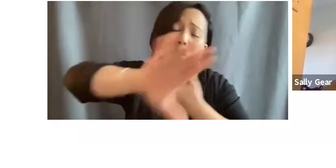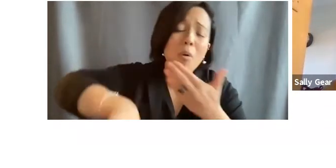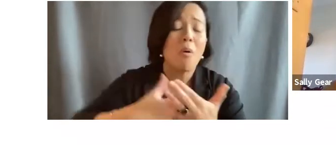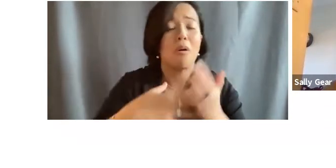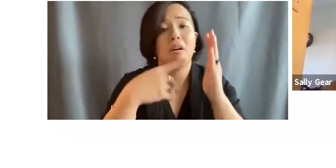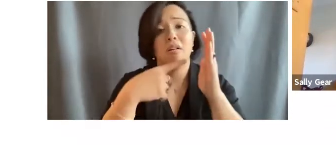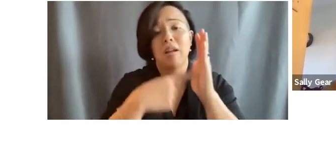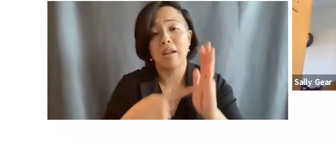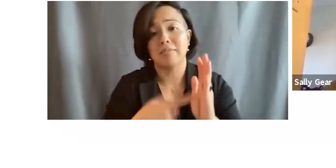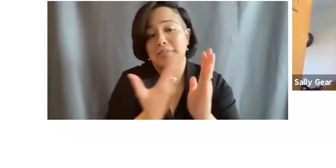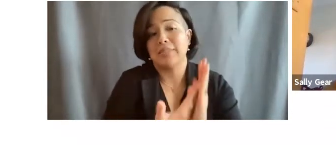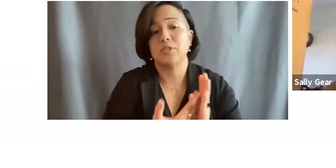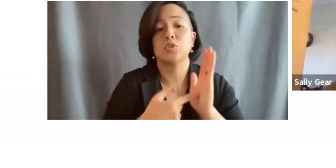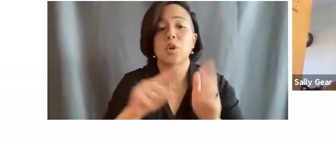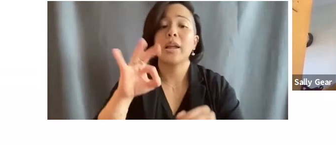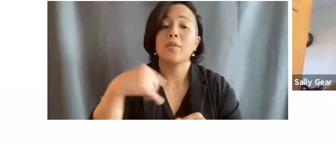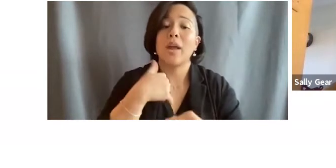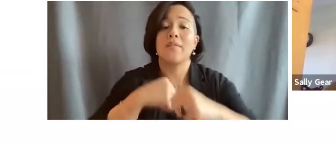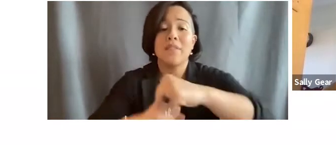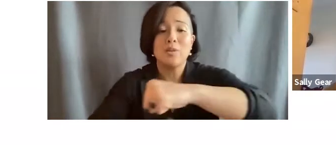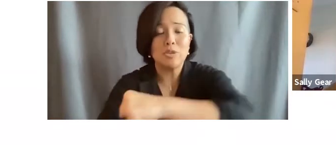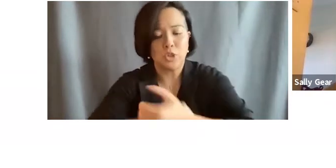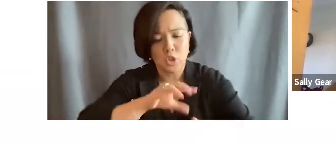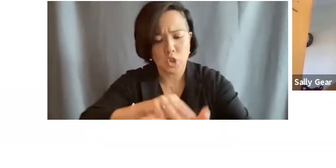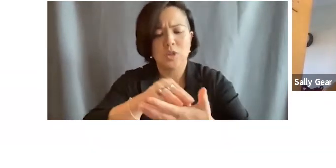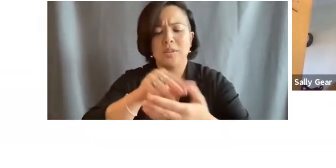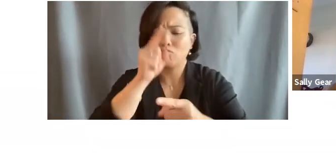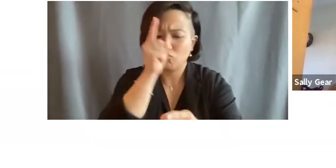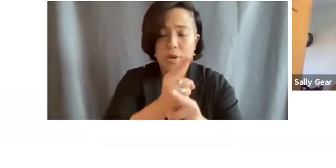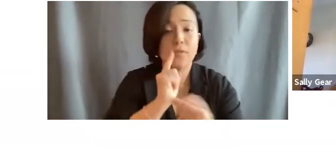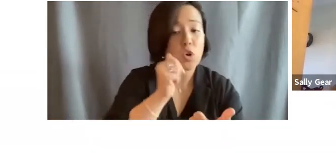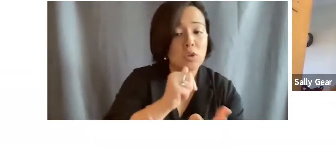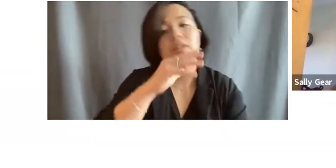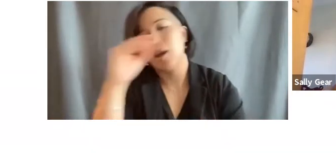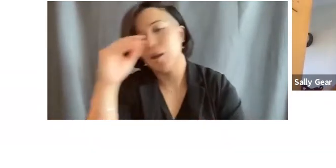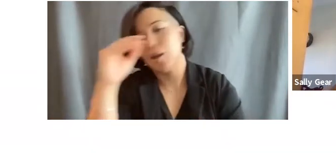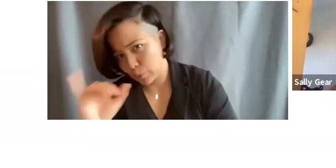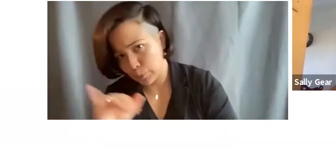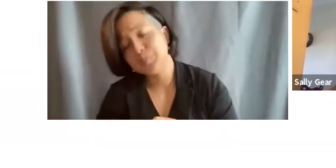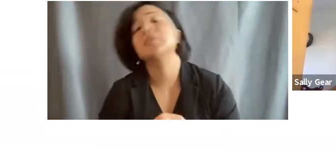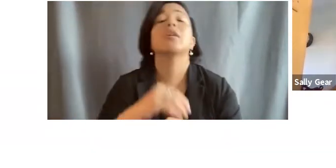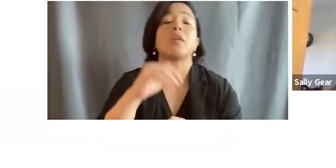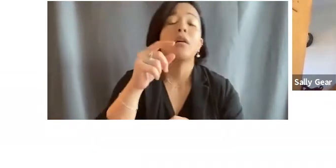for girls and boys, that at certainly by the age of 10 or 12.